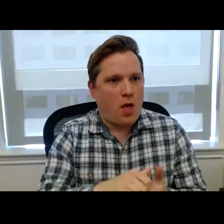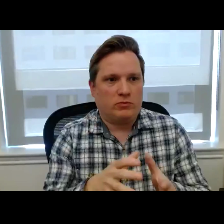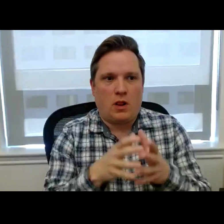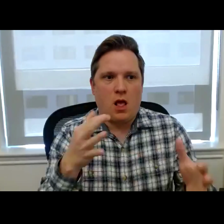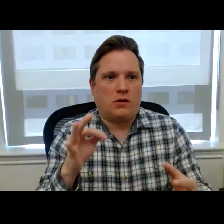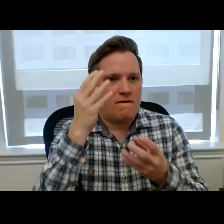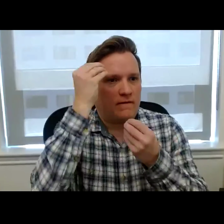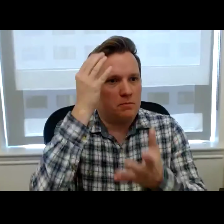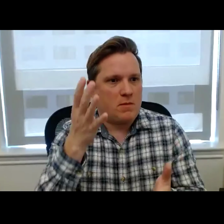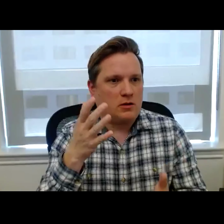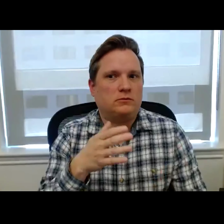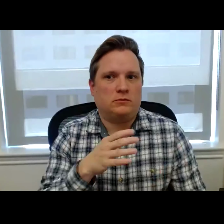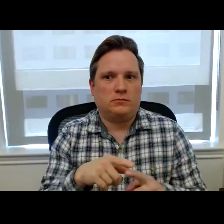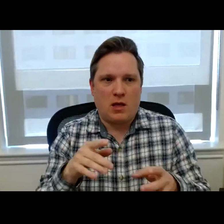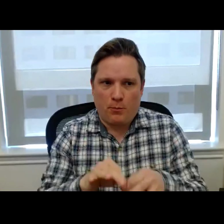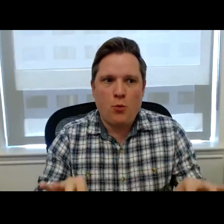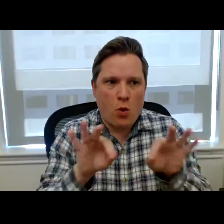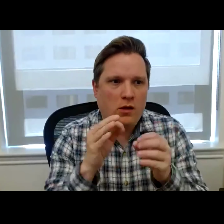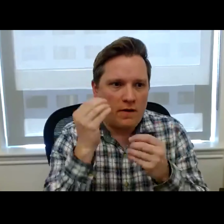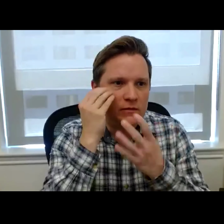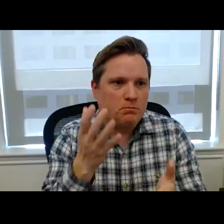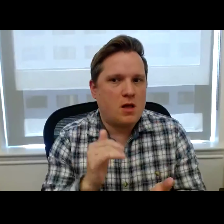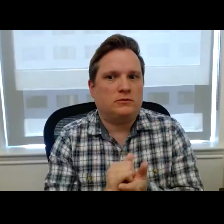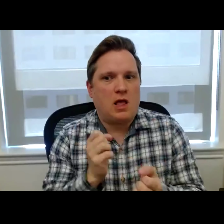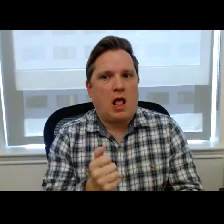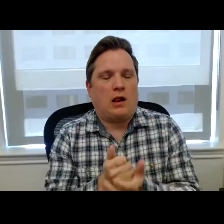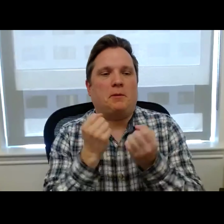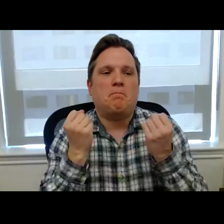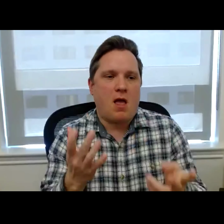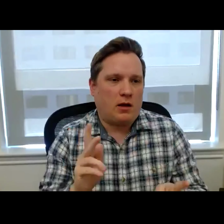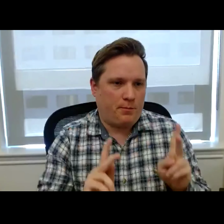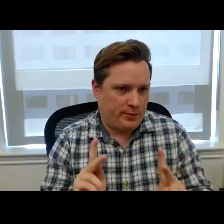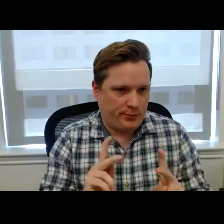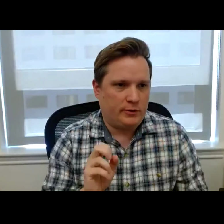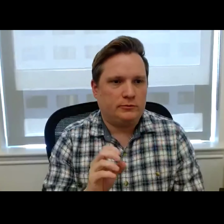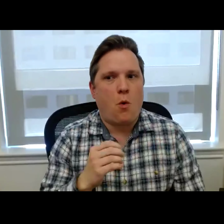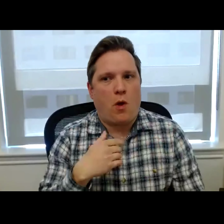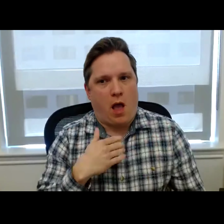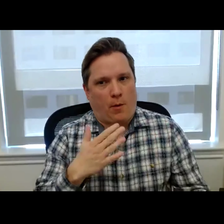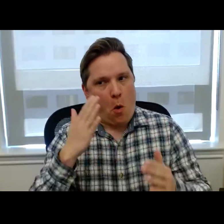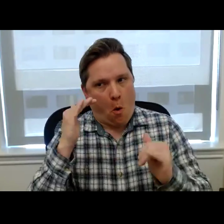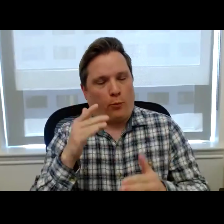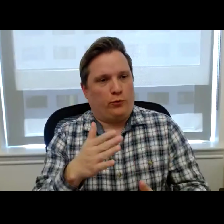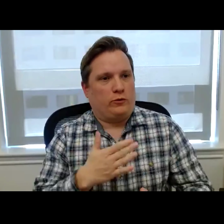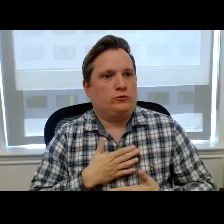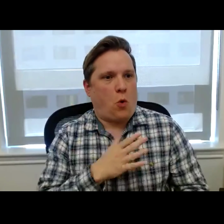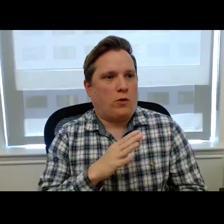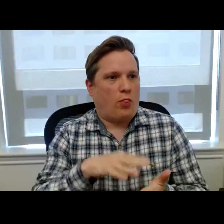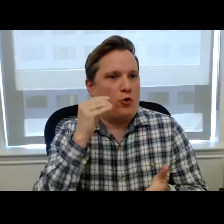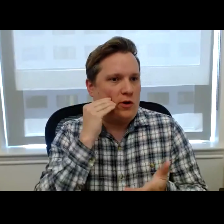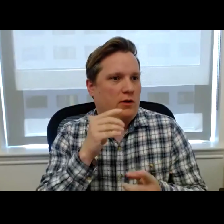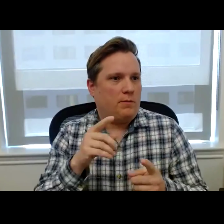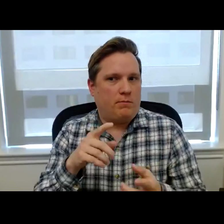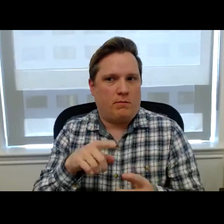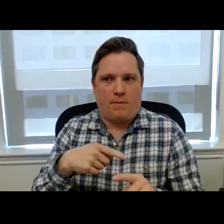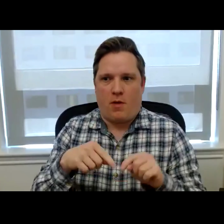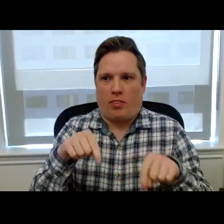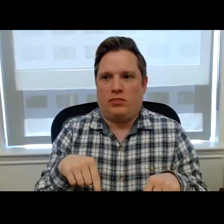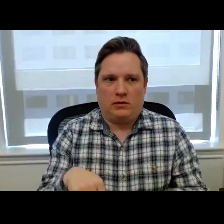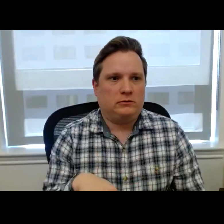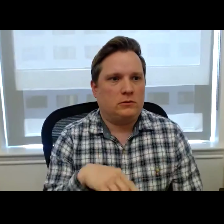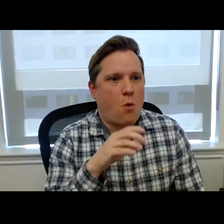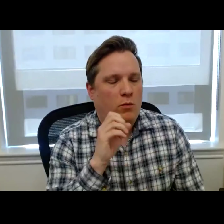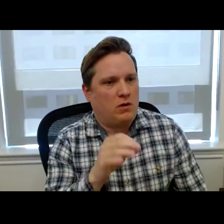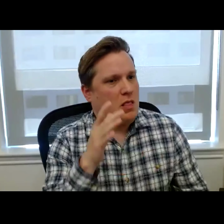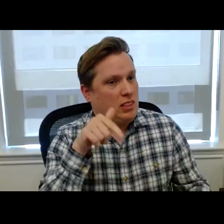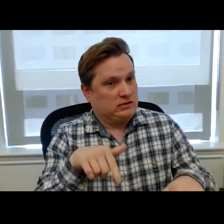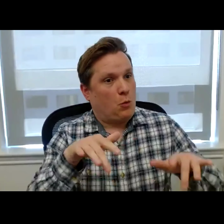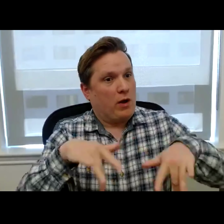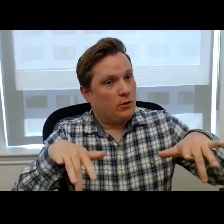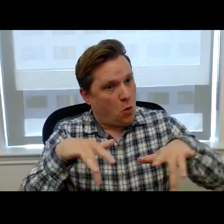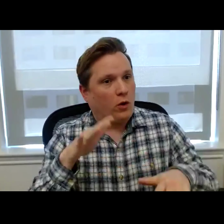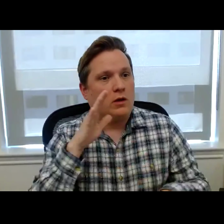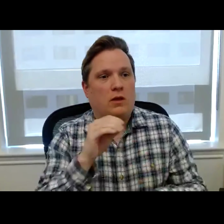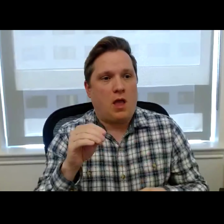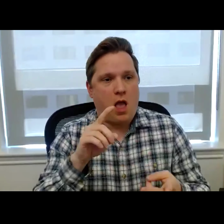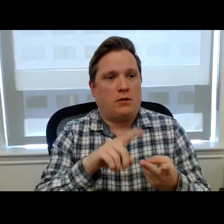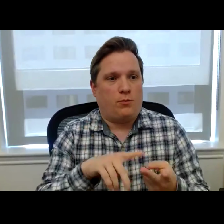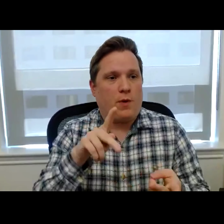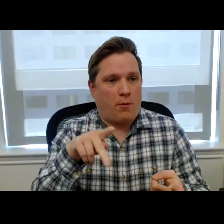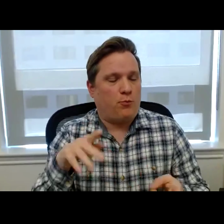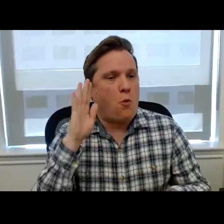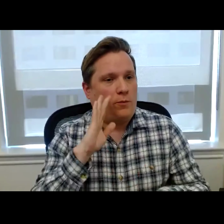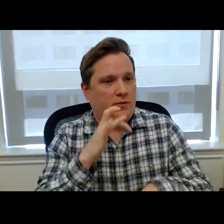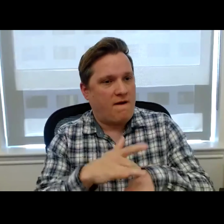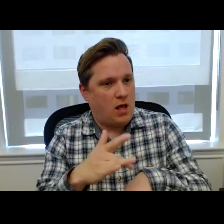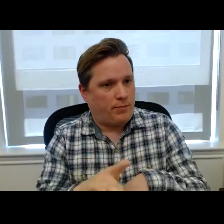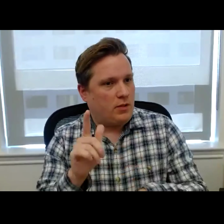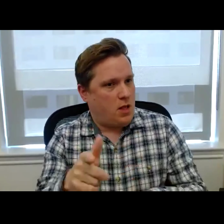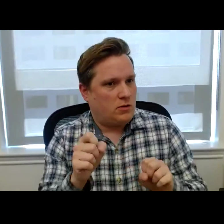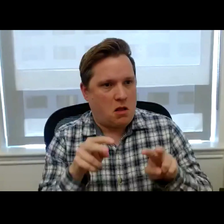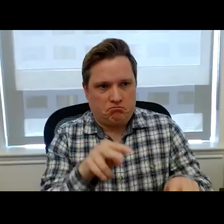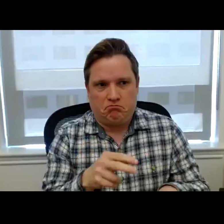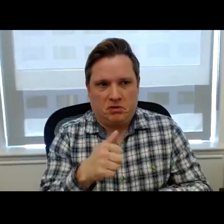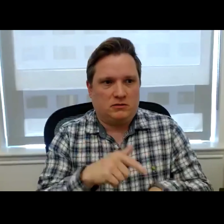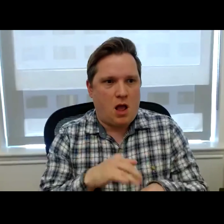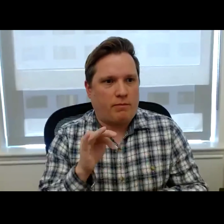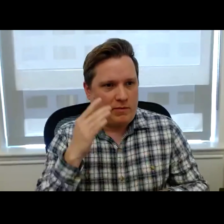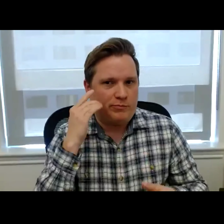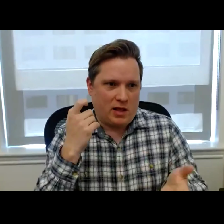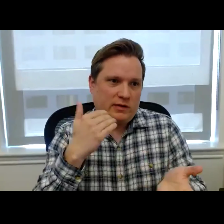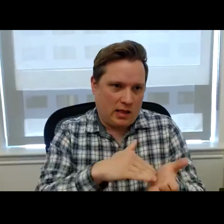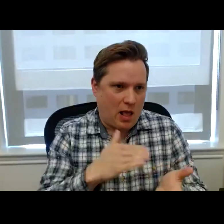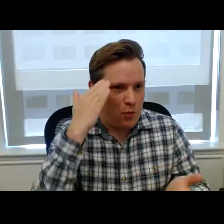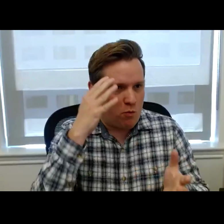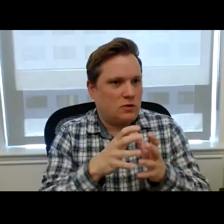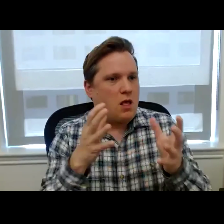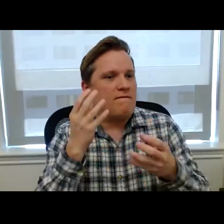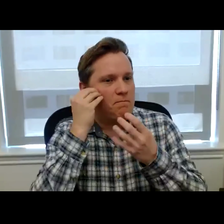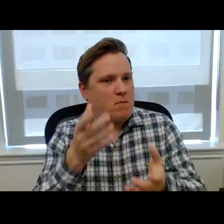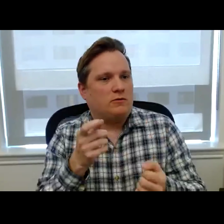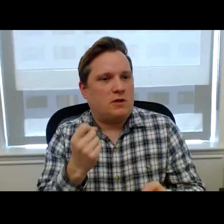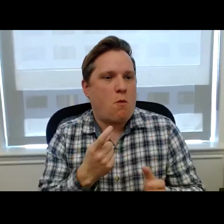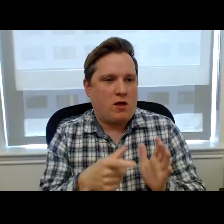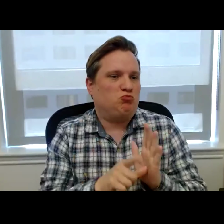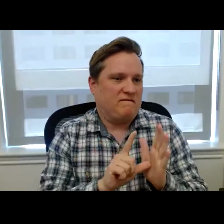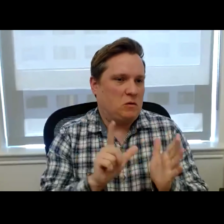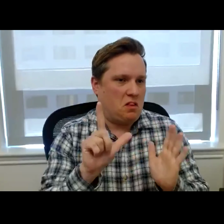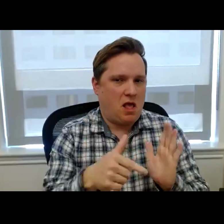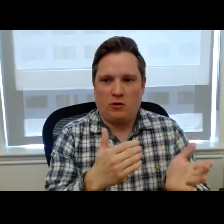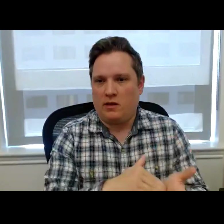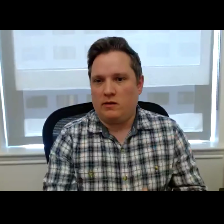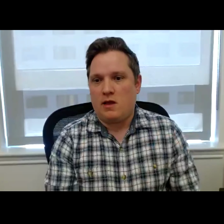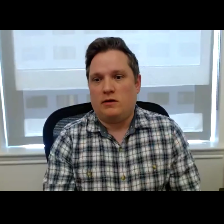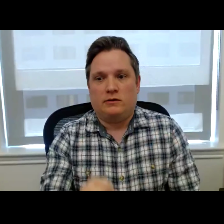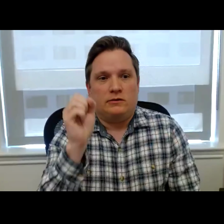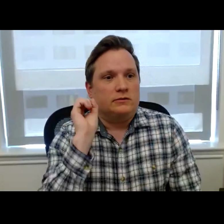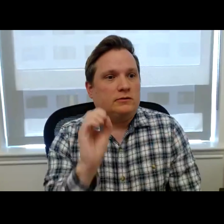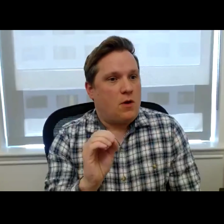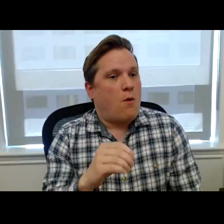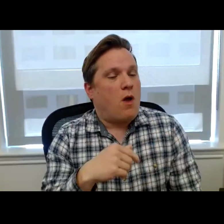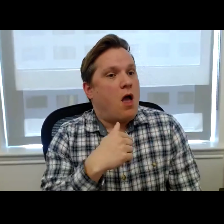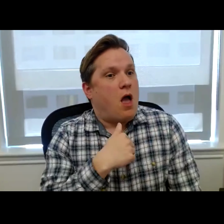Okay. Thank you so much for coming to join us today. I know that it was a lot of information to take N. but it's all very important information, and it's very helpful for many individuals. So I hope you all had a nice time learning about all of this, and it's errorred, like I mentioned before, so we'll have a apparent available for you to look at any time.